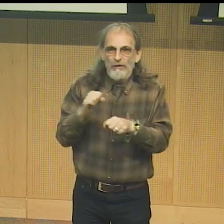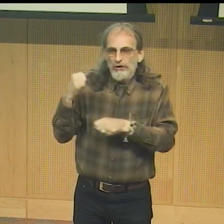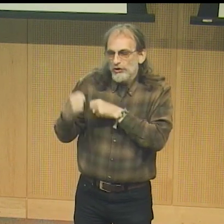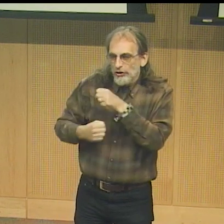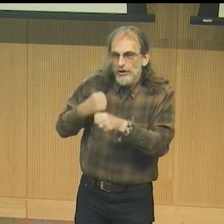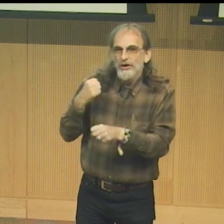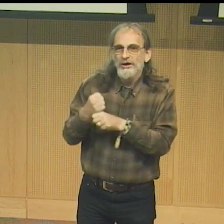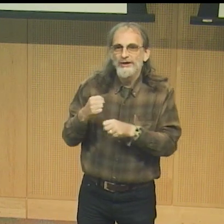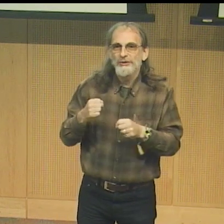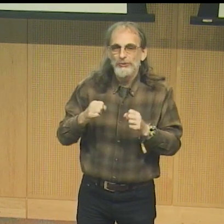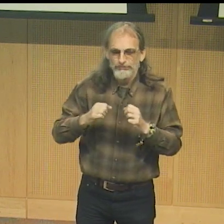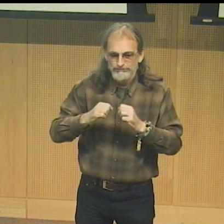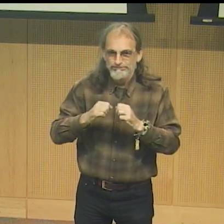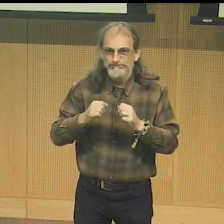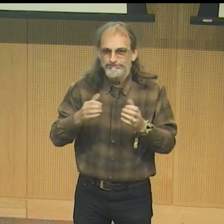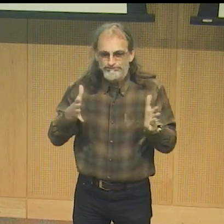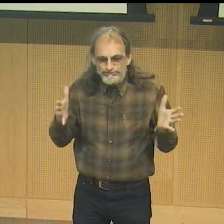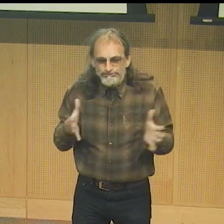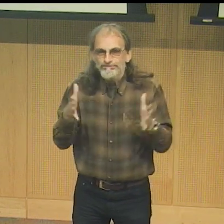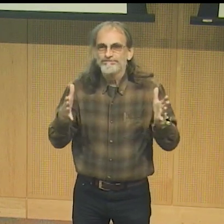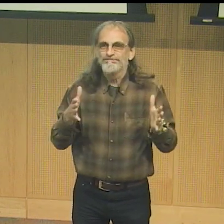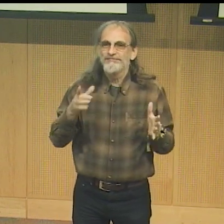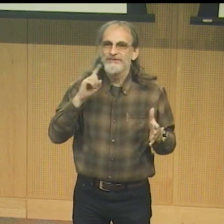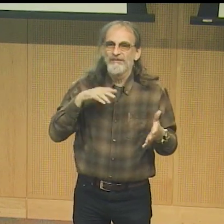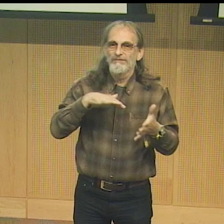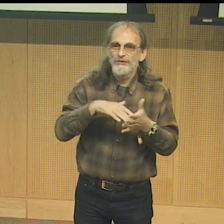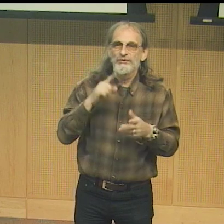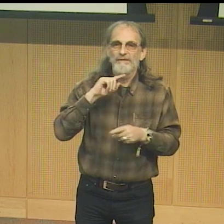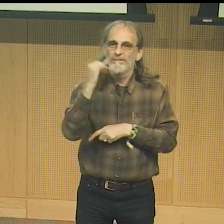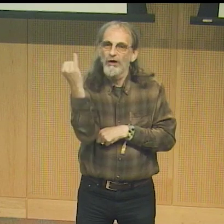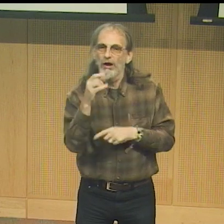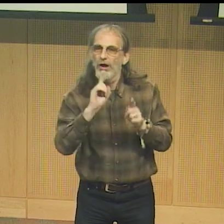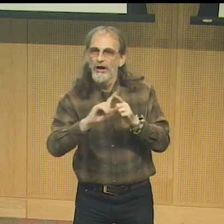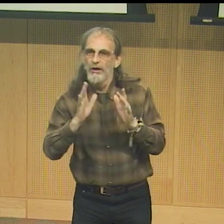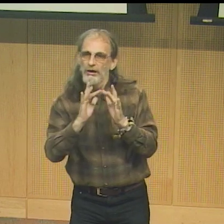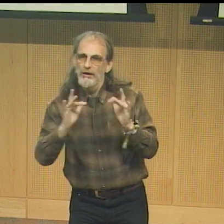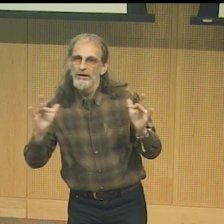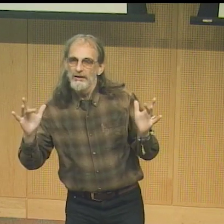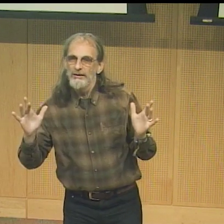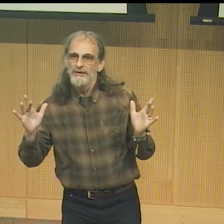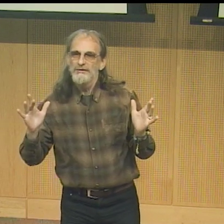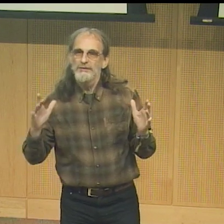For years, they have worked tirelessly together to collect